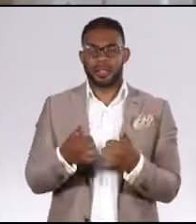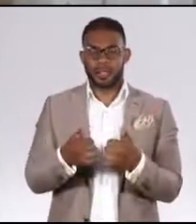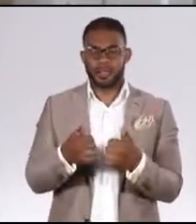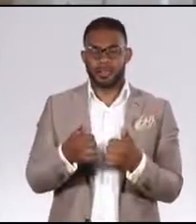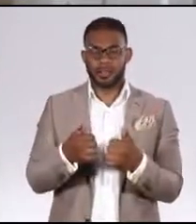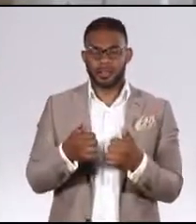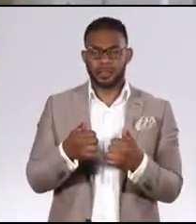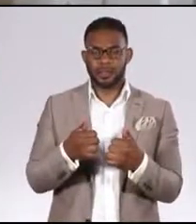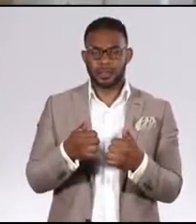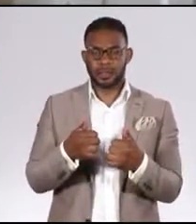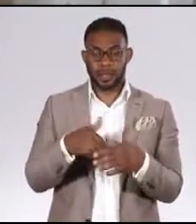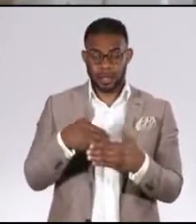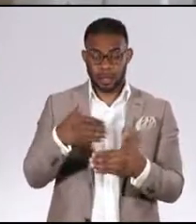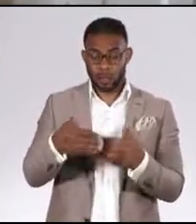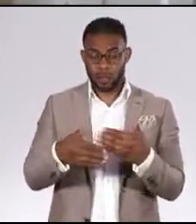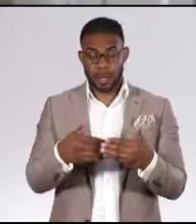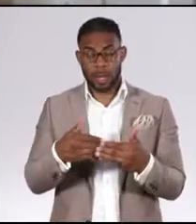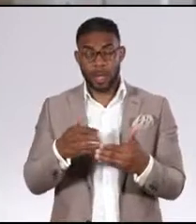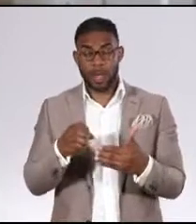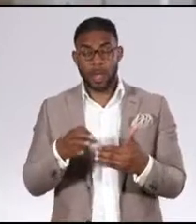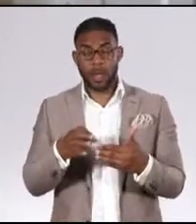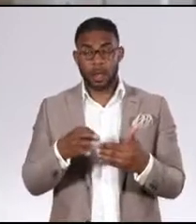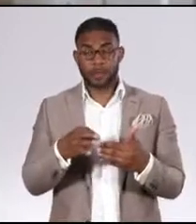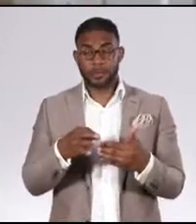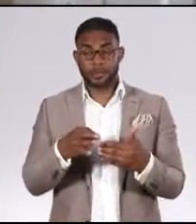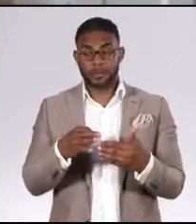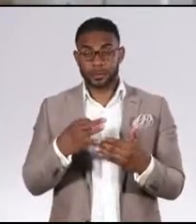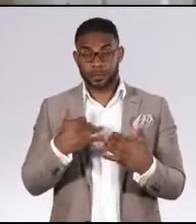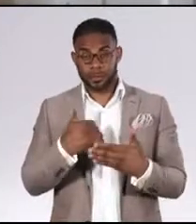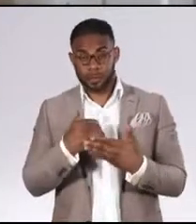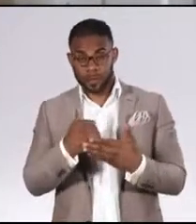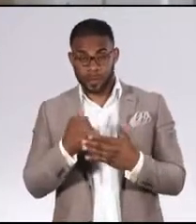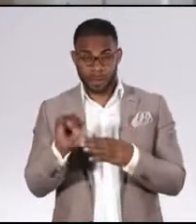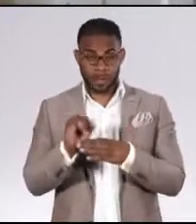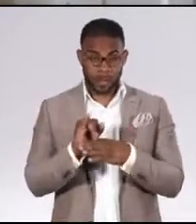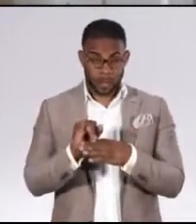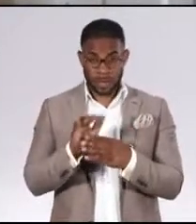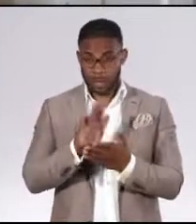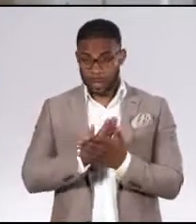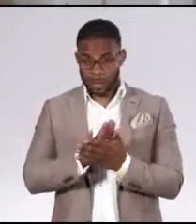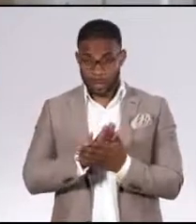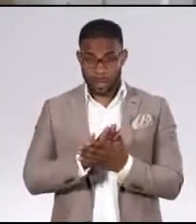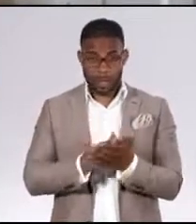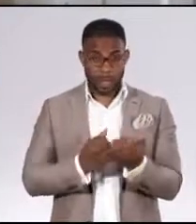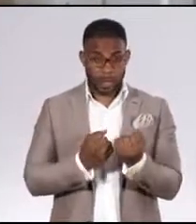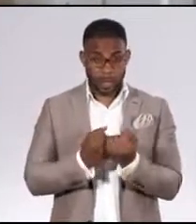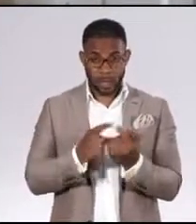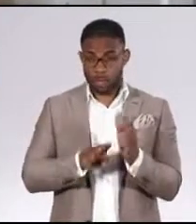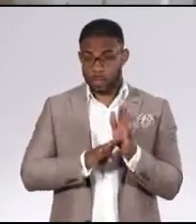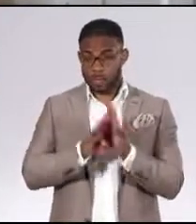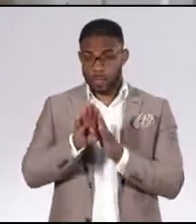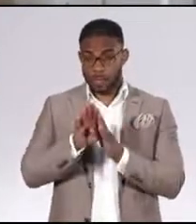in the process of of um helping our industry and academic sponsors to develop their new products.